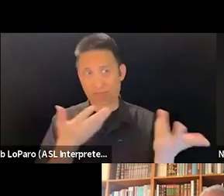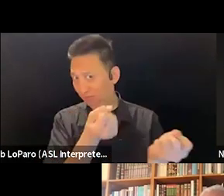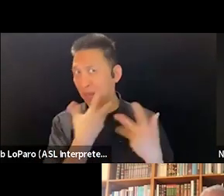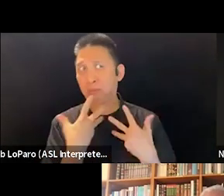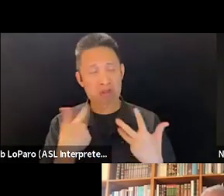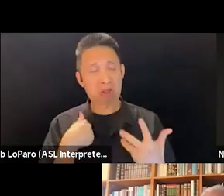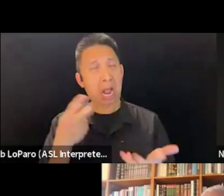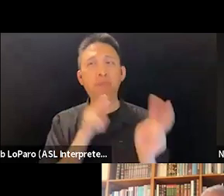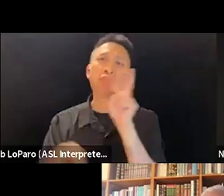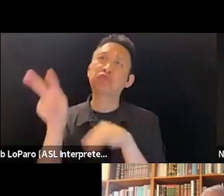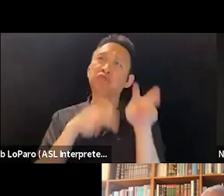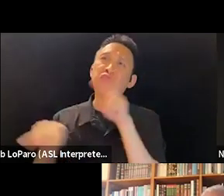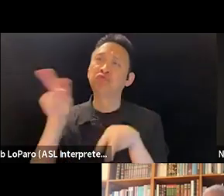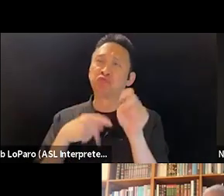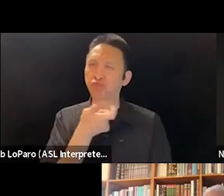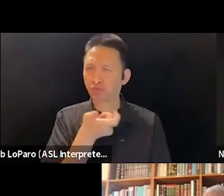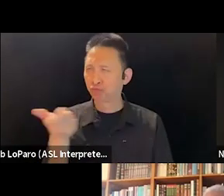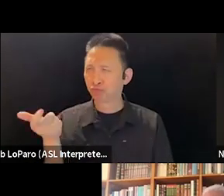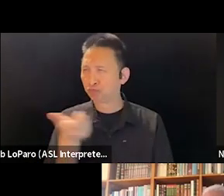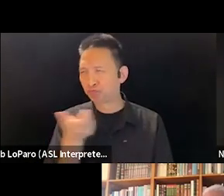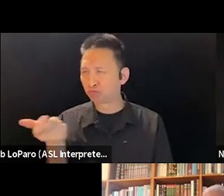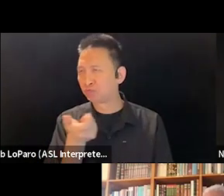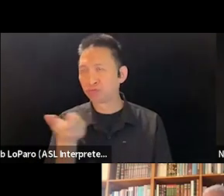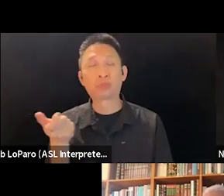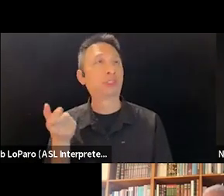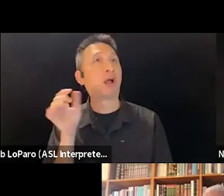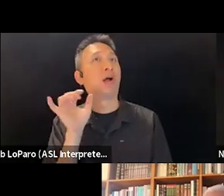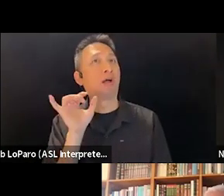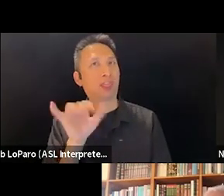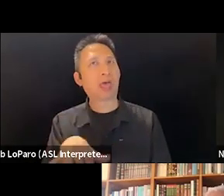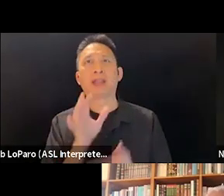And the 40 minutes are revealing the way they are shooting,